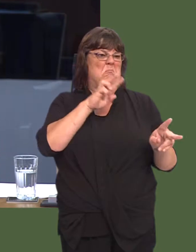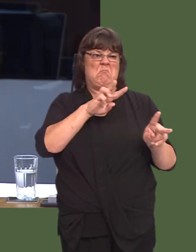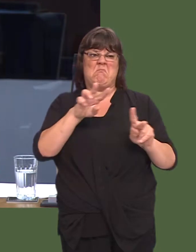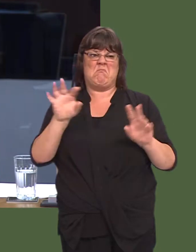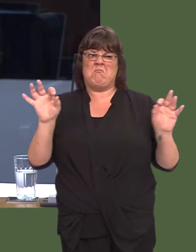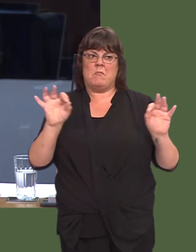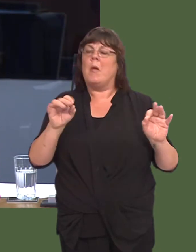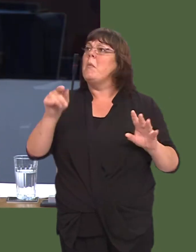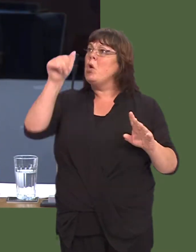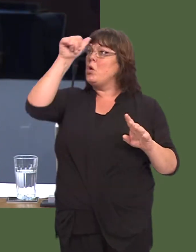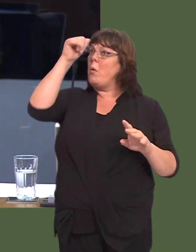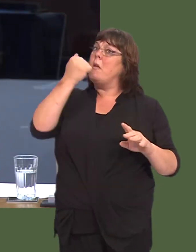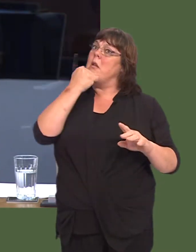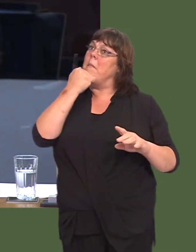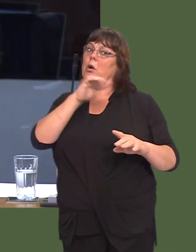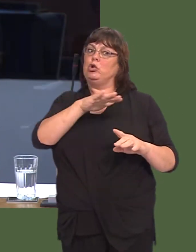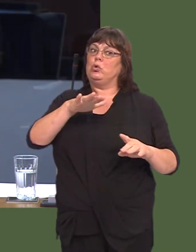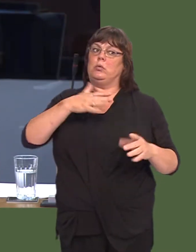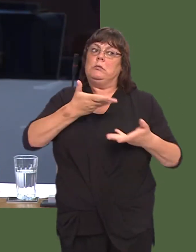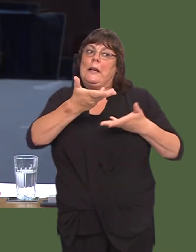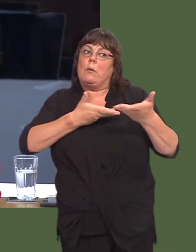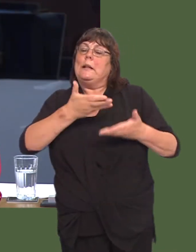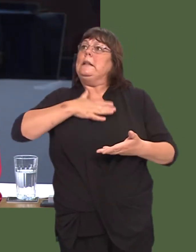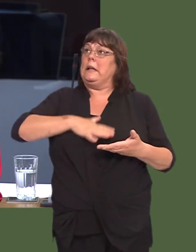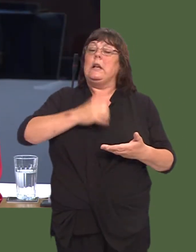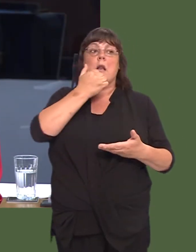what we do know is that the number of children requiring counselling is going up, and thatís